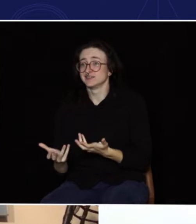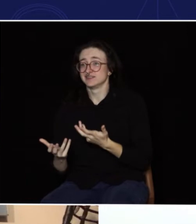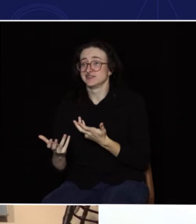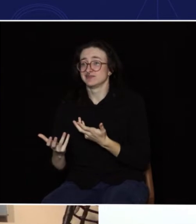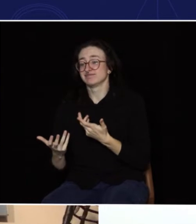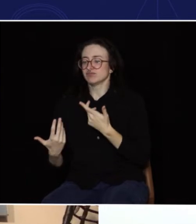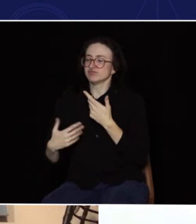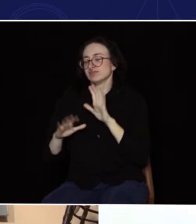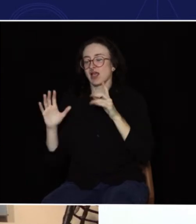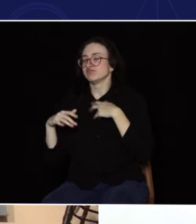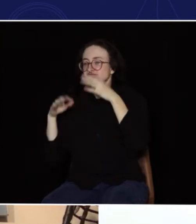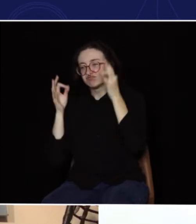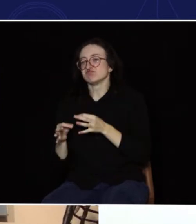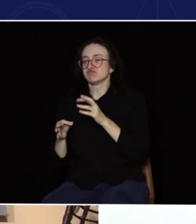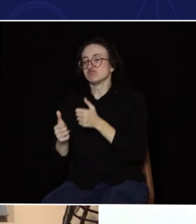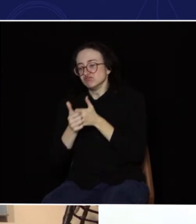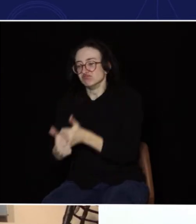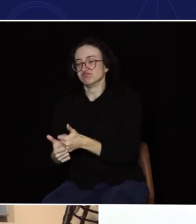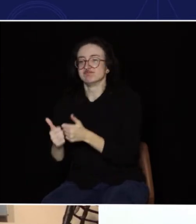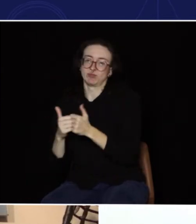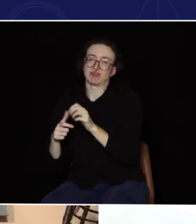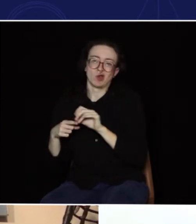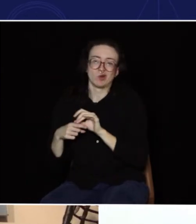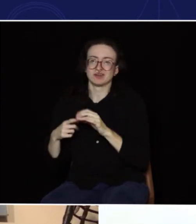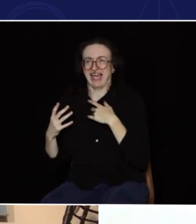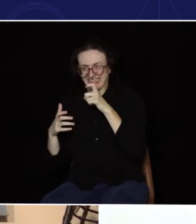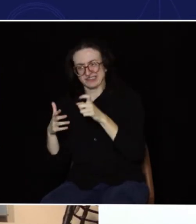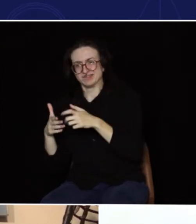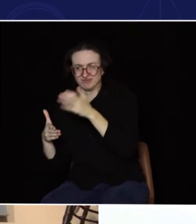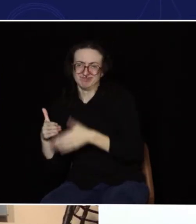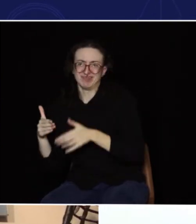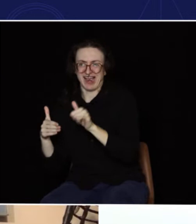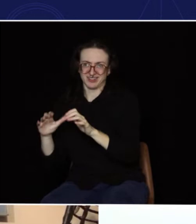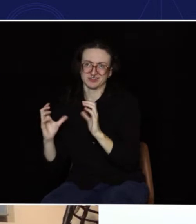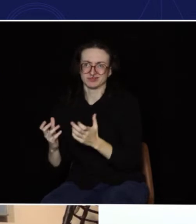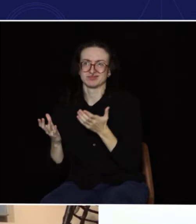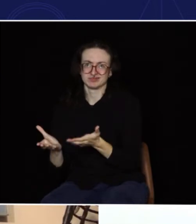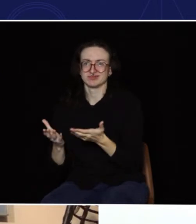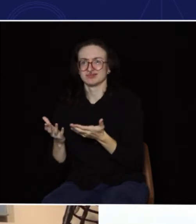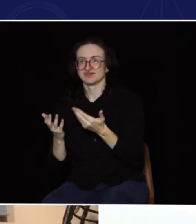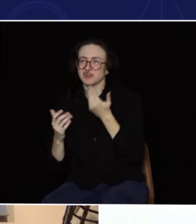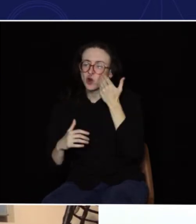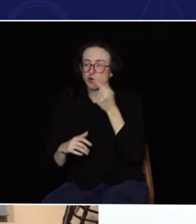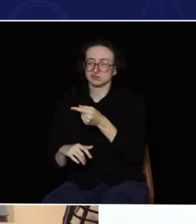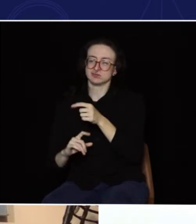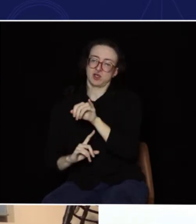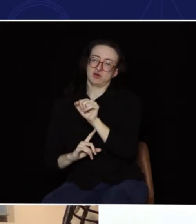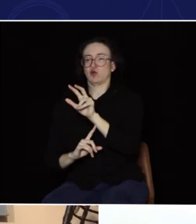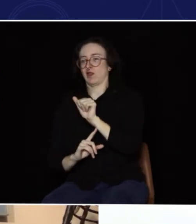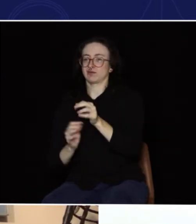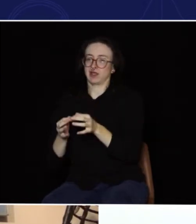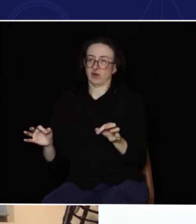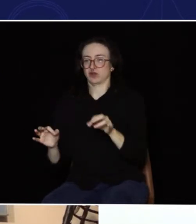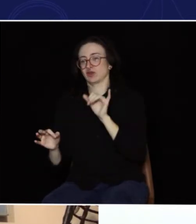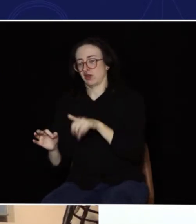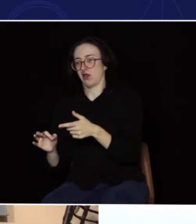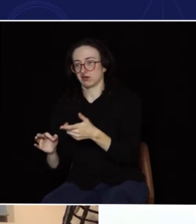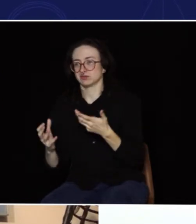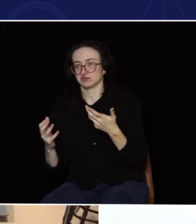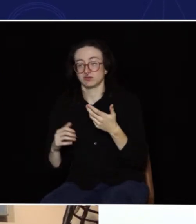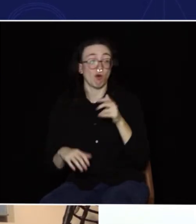It’s, I mean, like, I decided to stick with it... I need to complete, I guess, the Java language. And, like, even though --